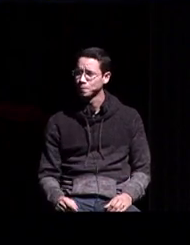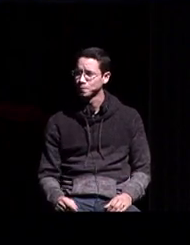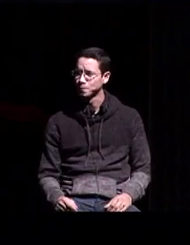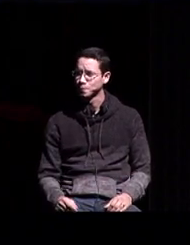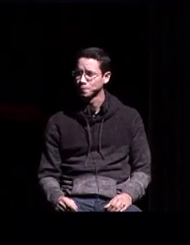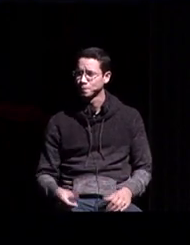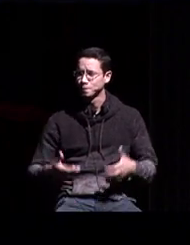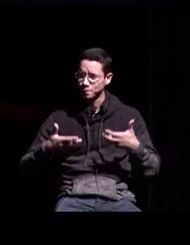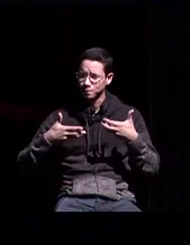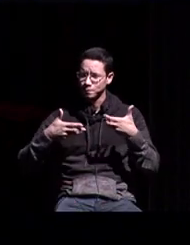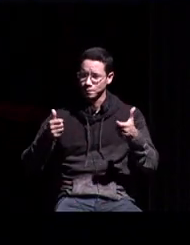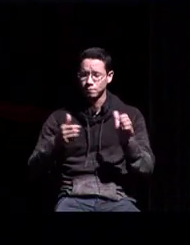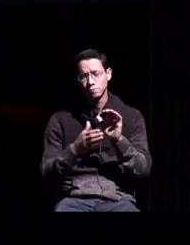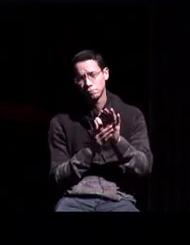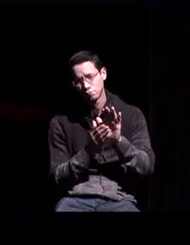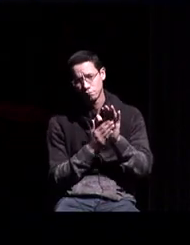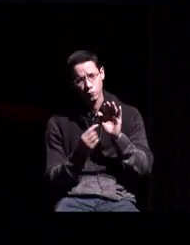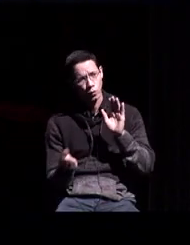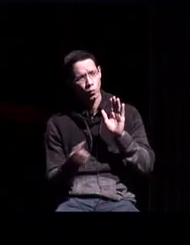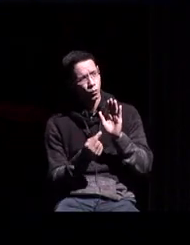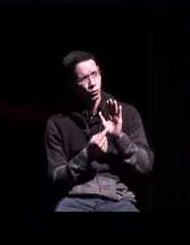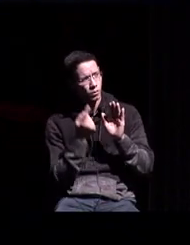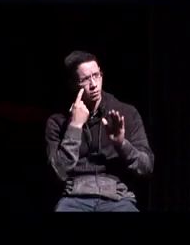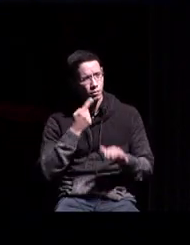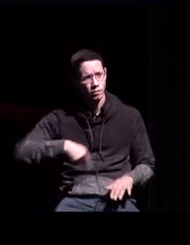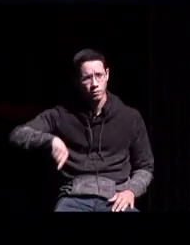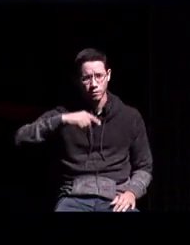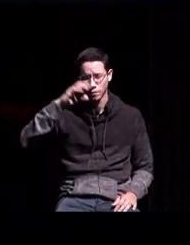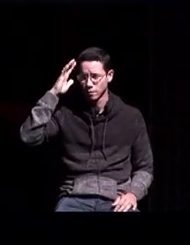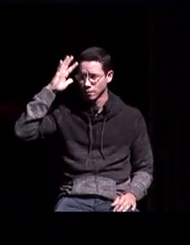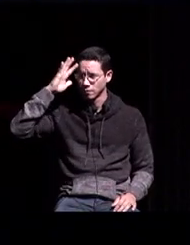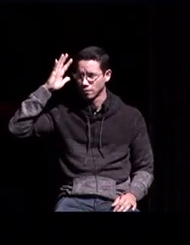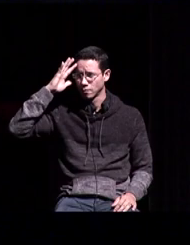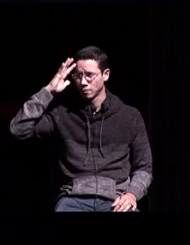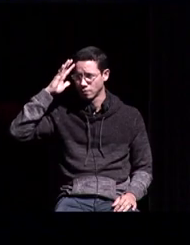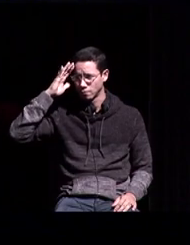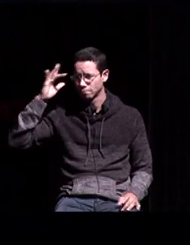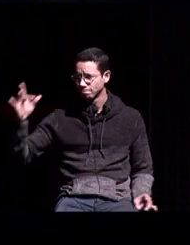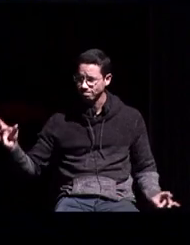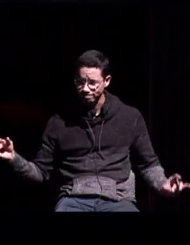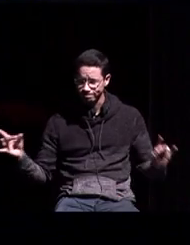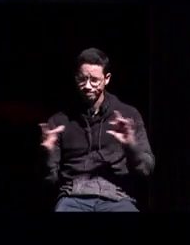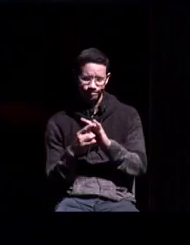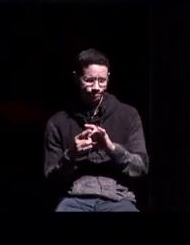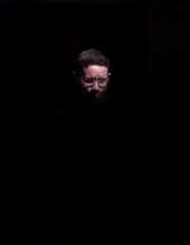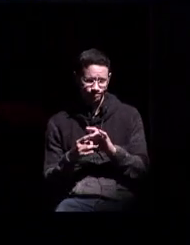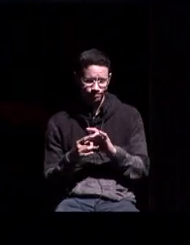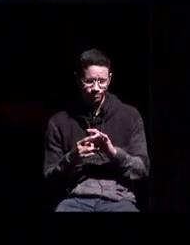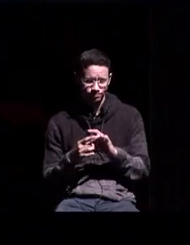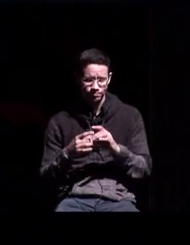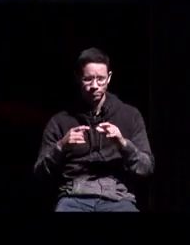And I leave you my proposal for you to think it over. Let’s unite as tourism working class.